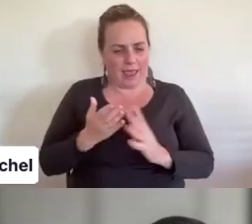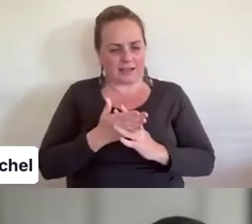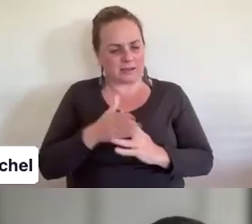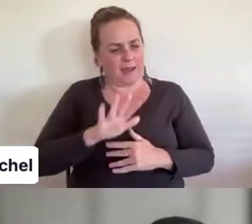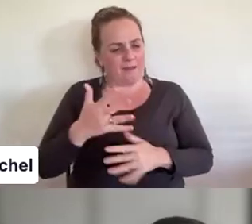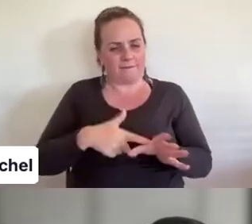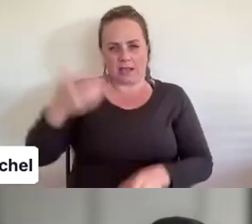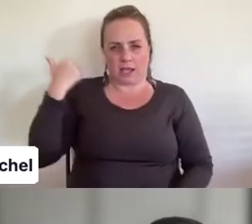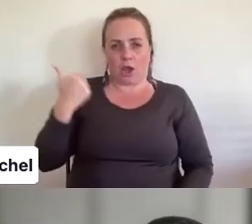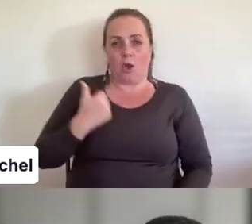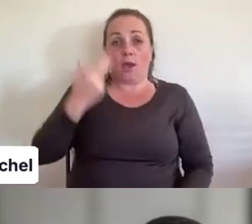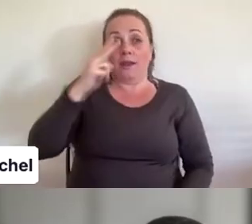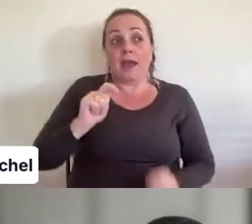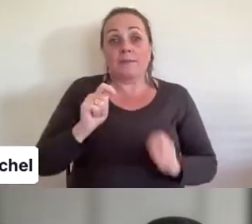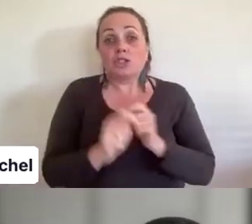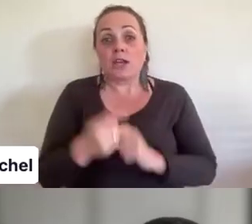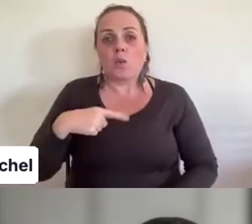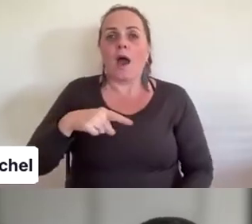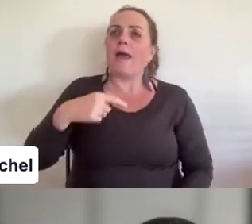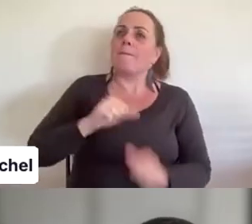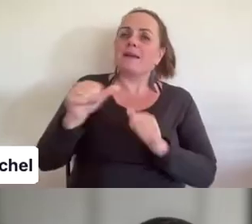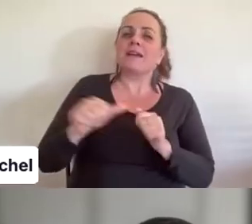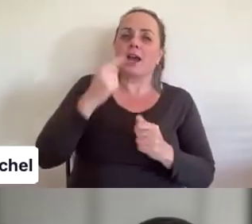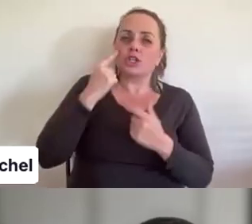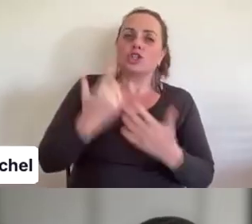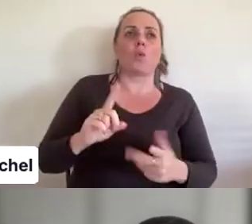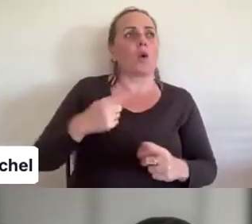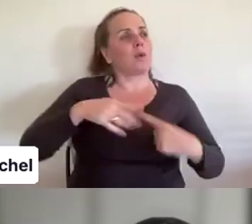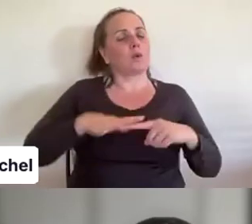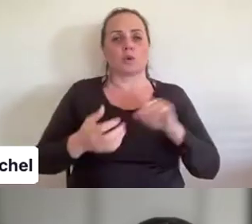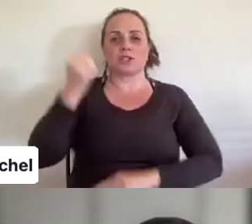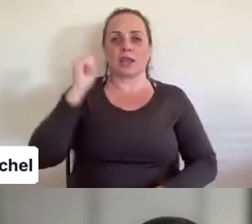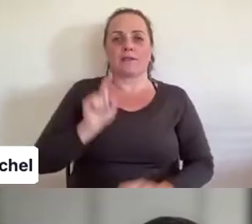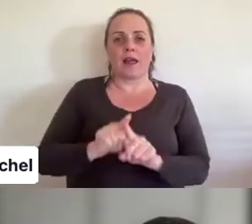was to better represent what we're actually trying to do, which is addressing the right to be seen,